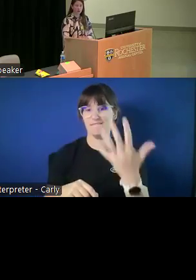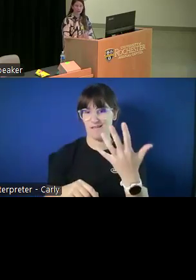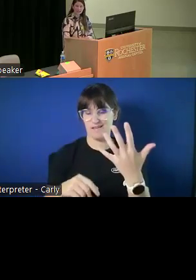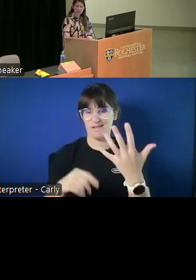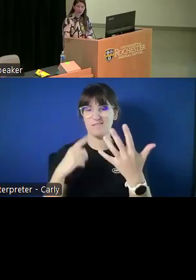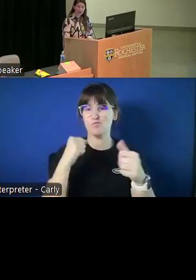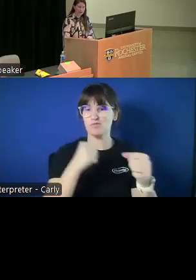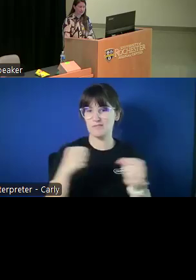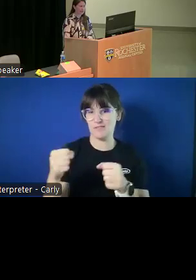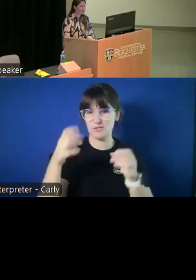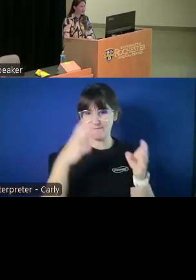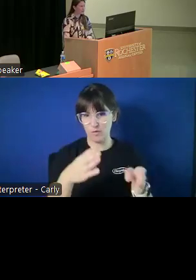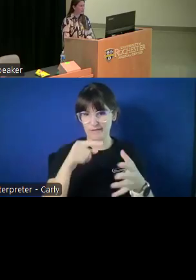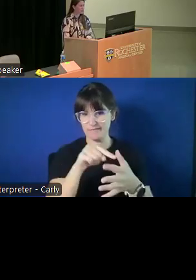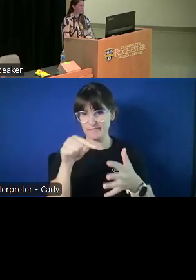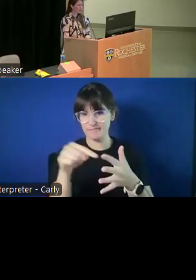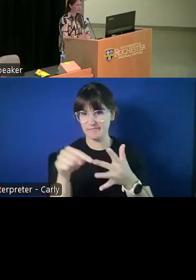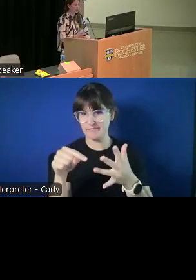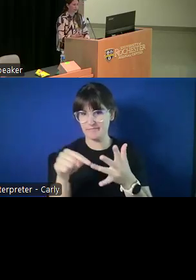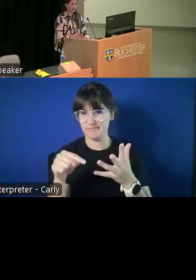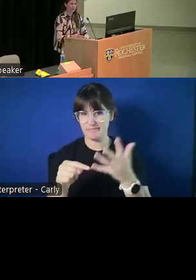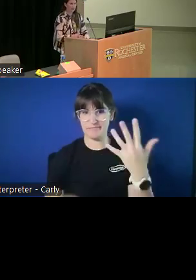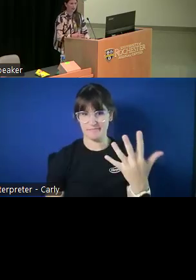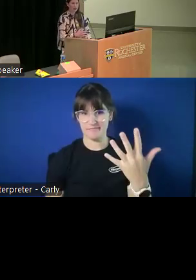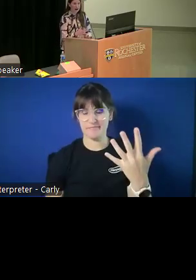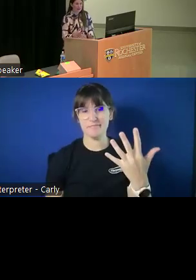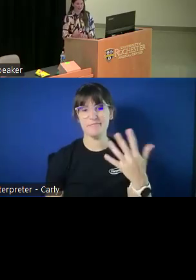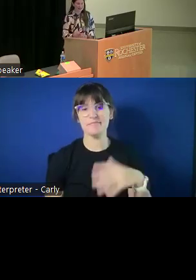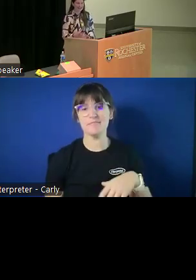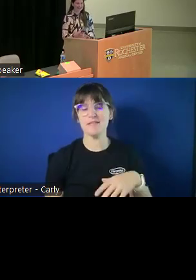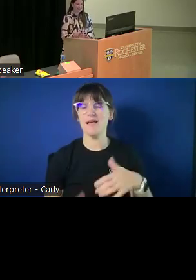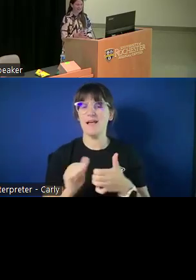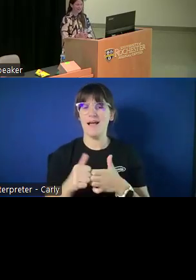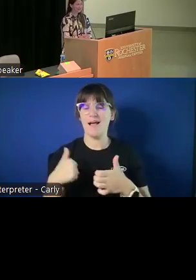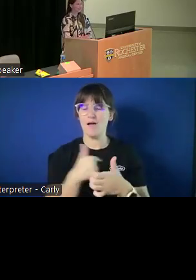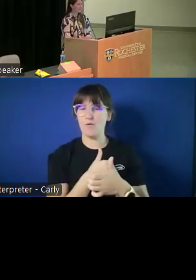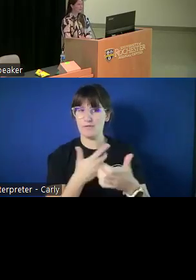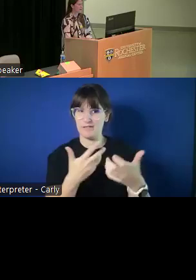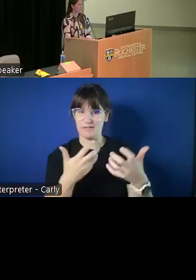focus areas and I think it's important for us to look at you know how we align here and